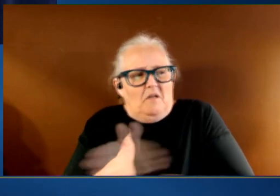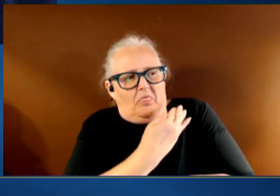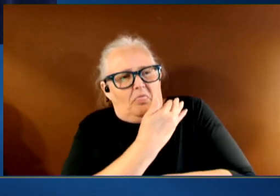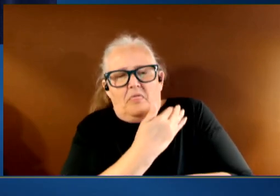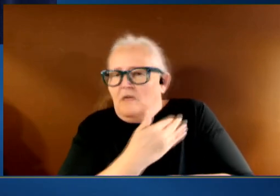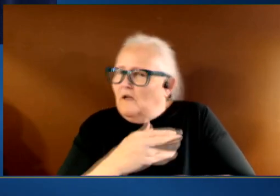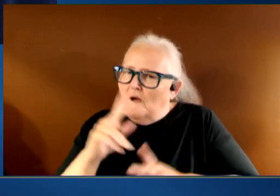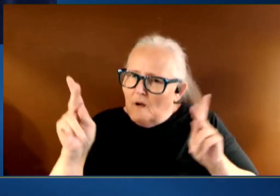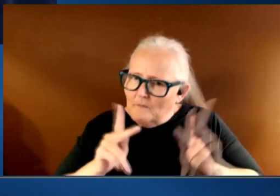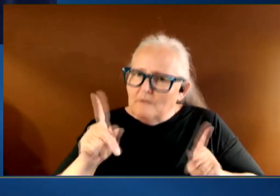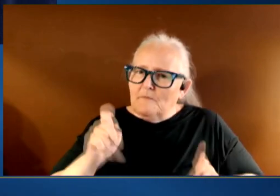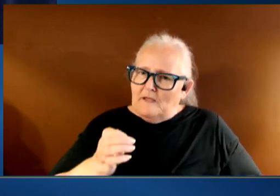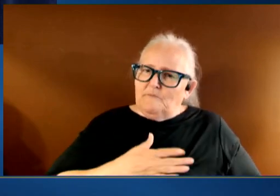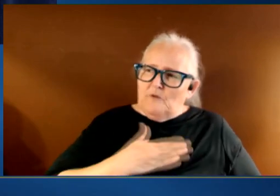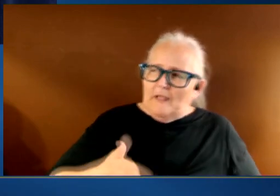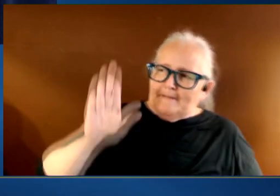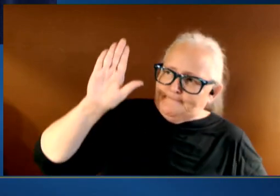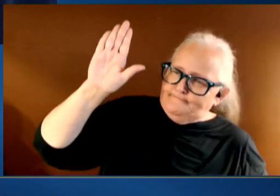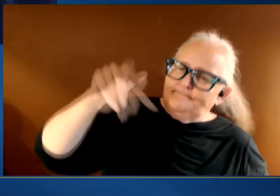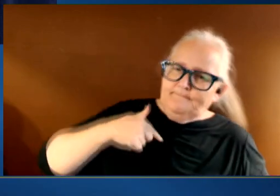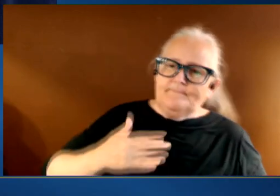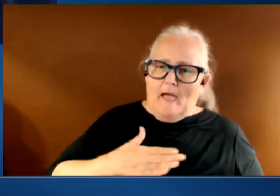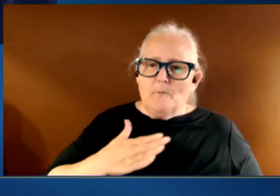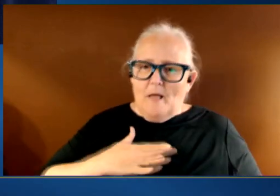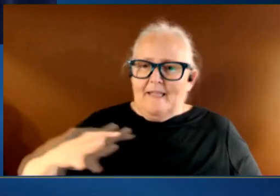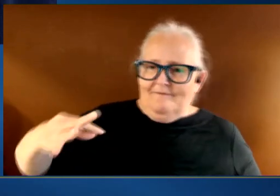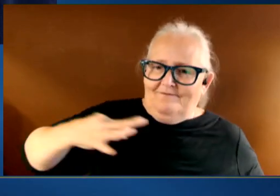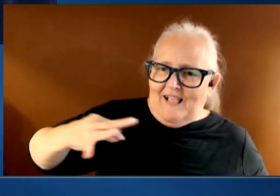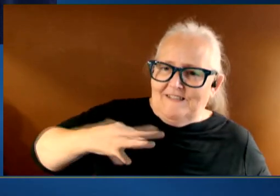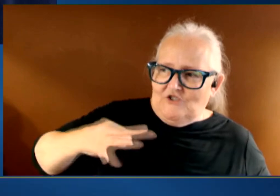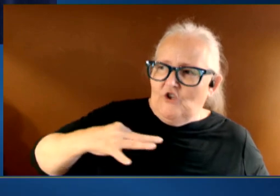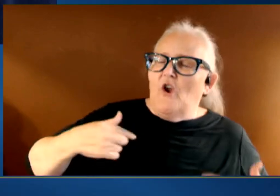yes, I want to help advance the field. Yes, I want to be a part of the research. Yes,